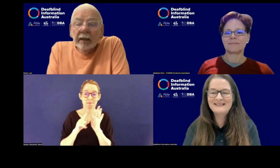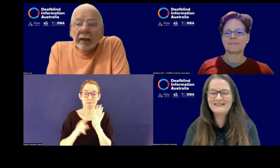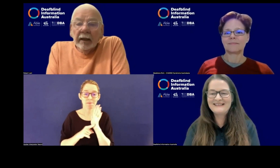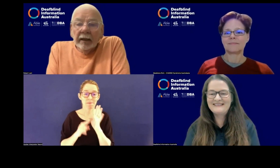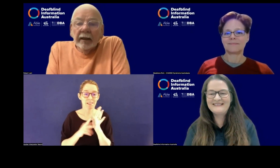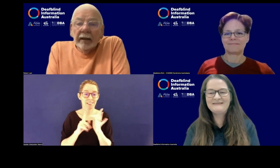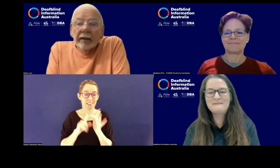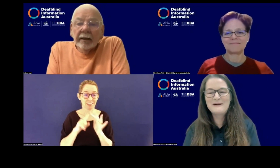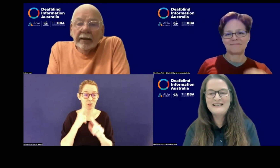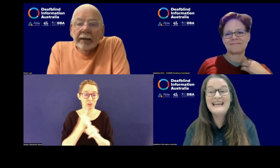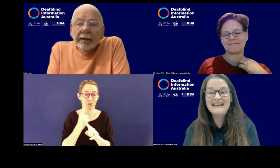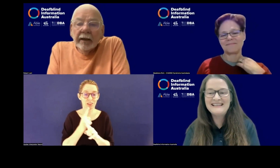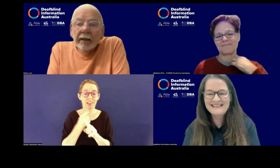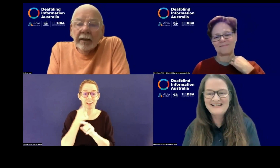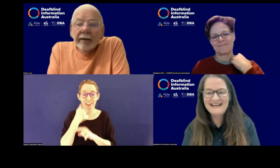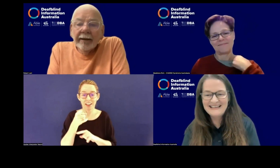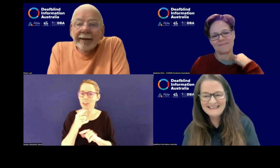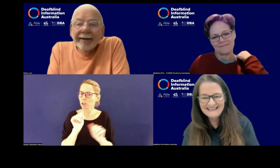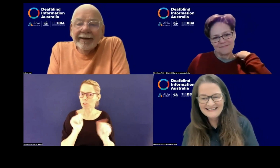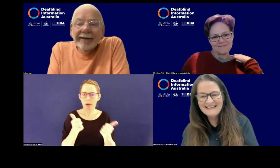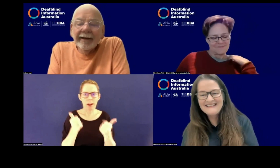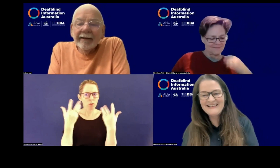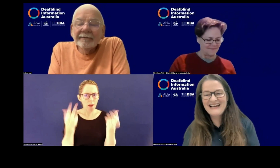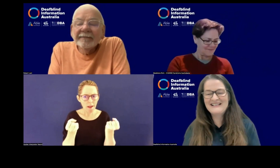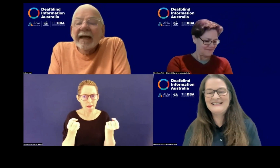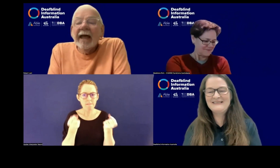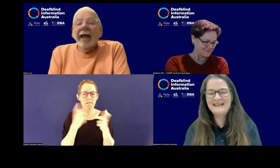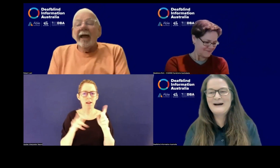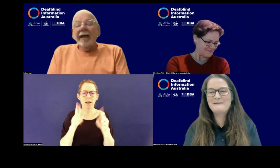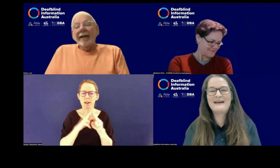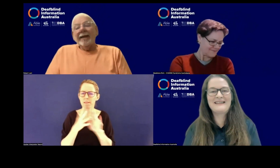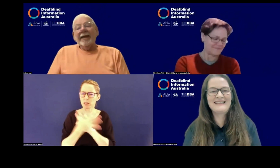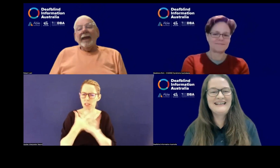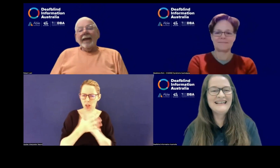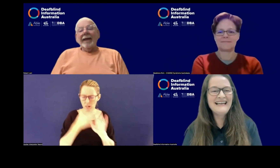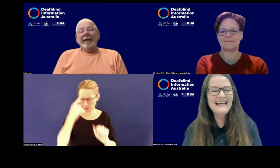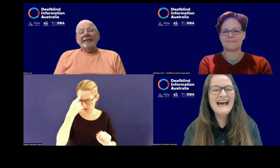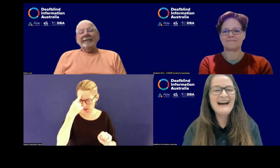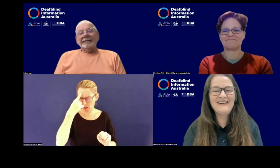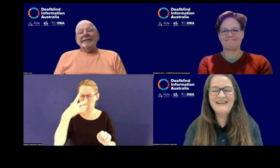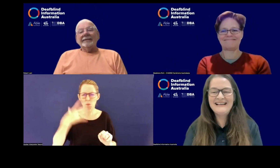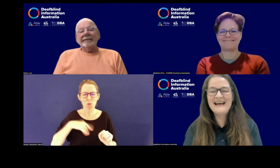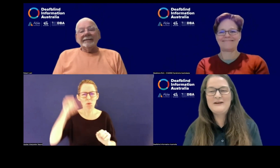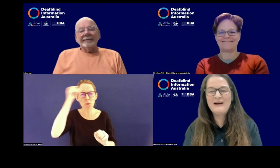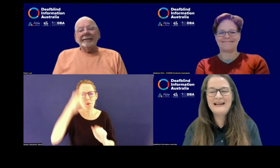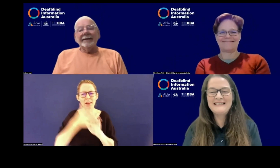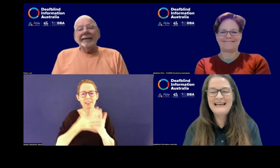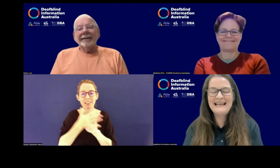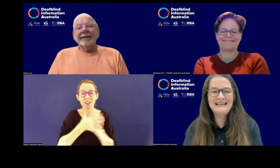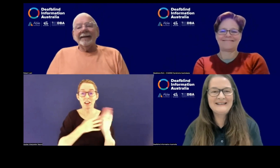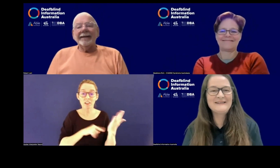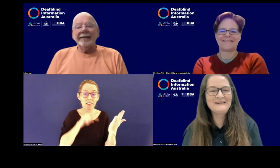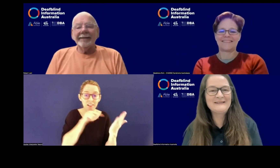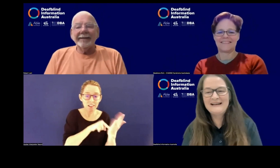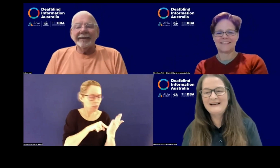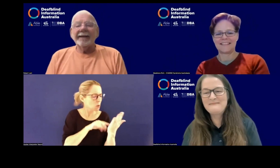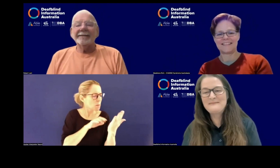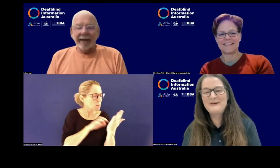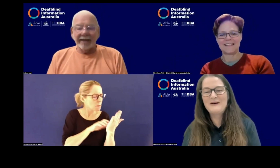So that when you need the sign you can actually look it up rather than a day later or a few